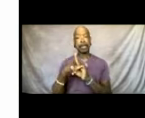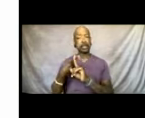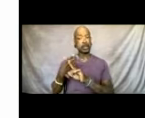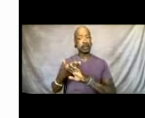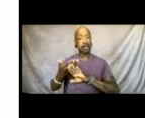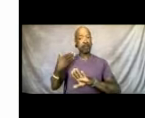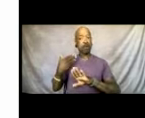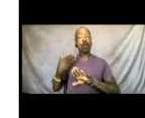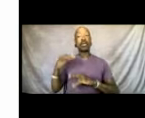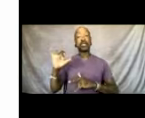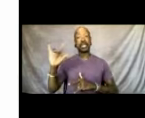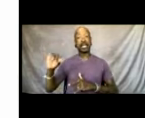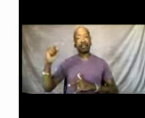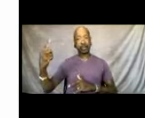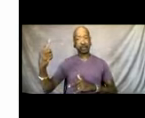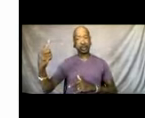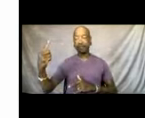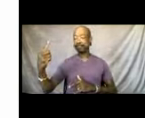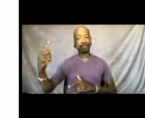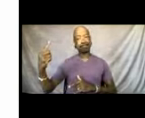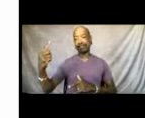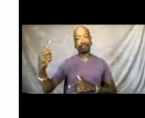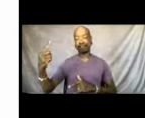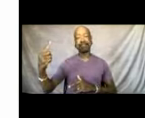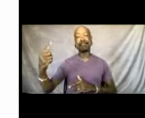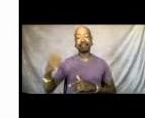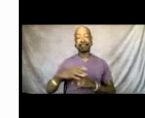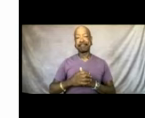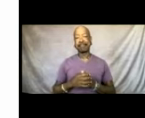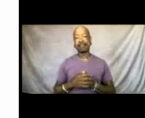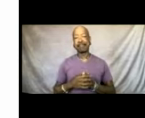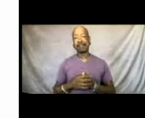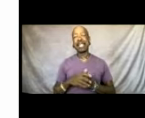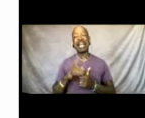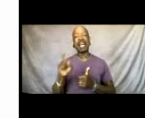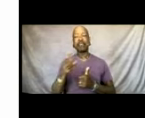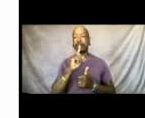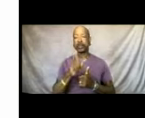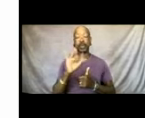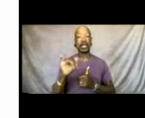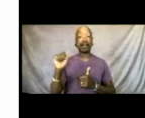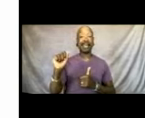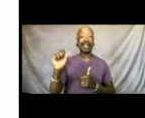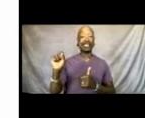anyone trying to get retroactive benefits under